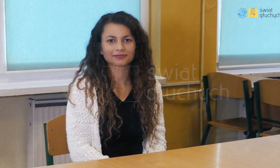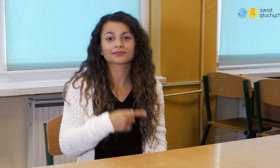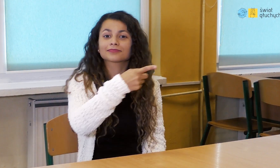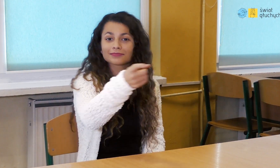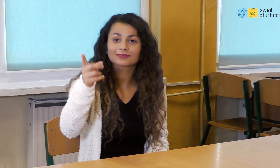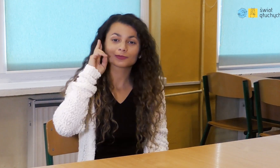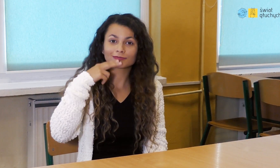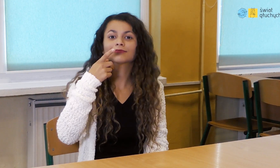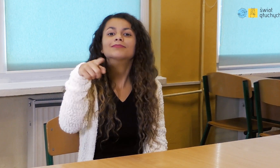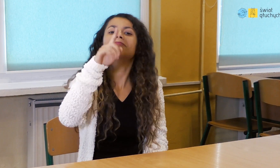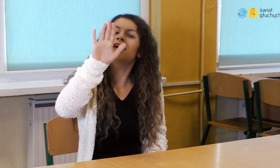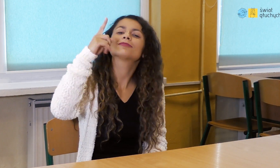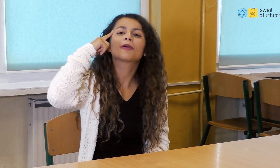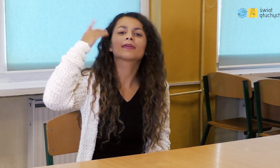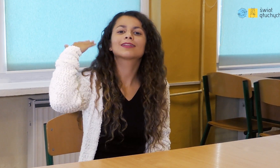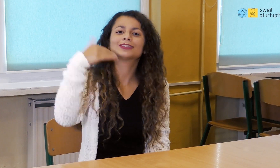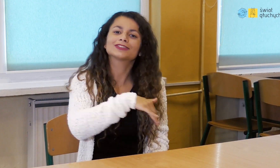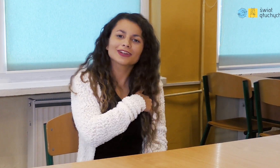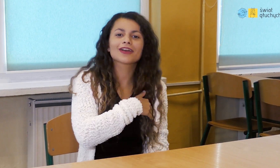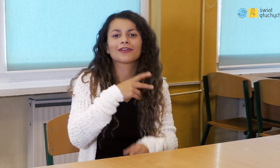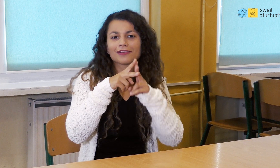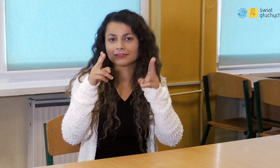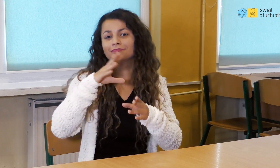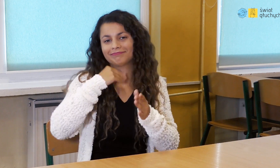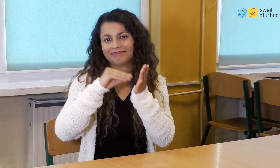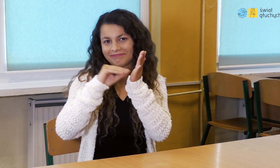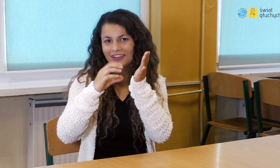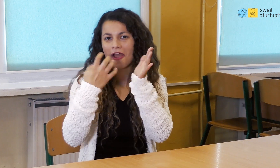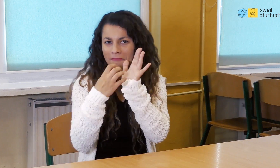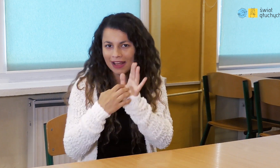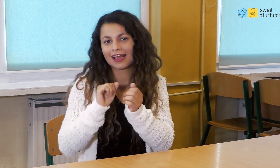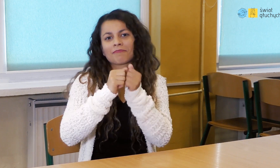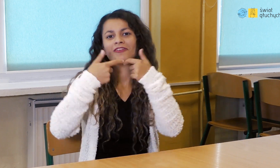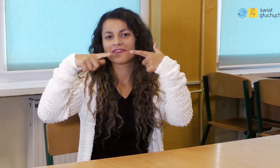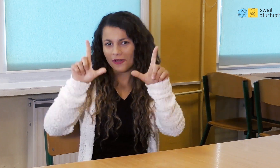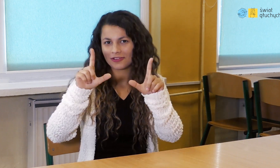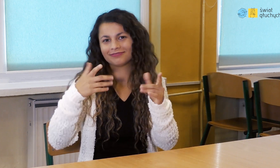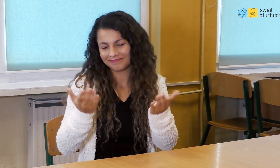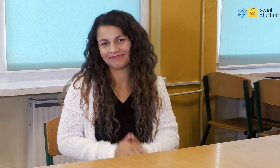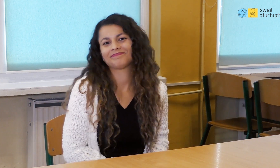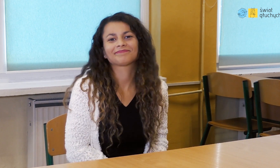If you have any school memories that you'd like to share, feel free to write in the comments or create a vlog. Thank you very much for the conversation.